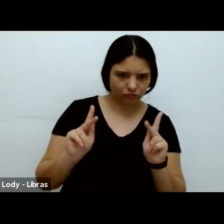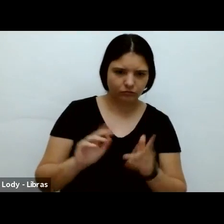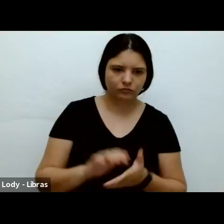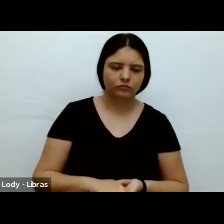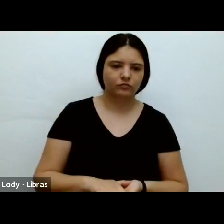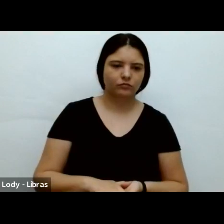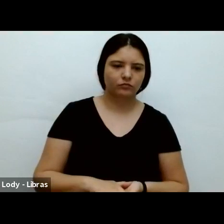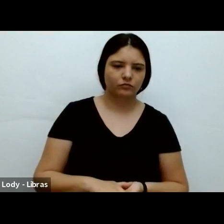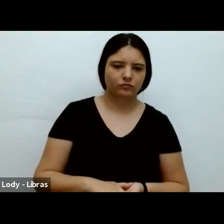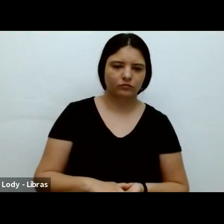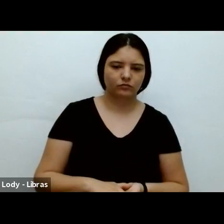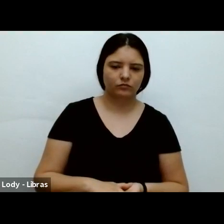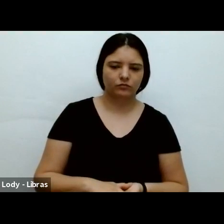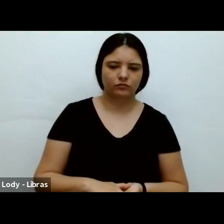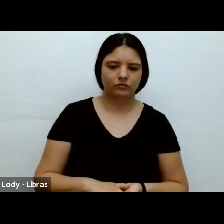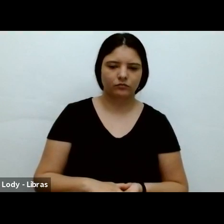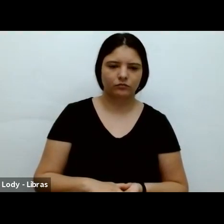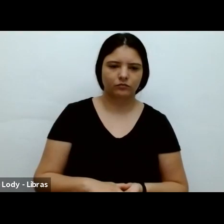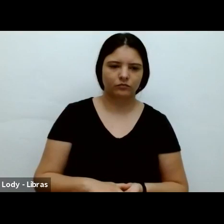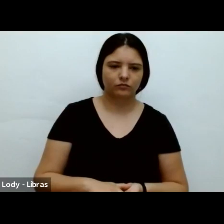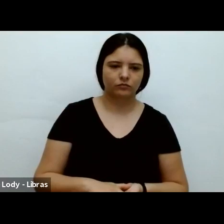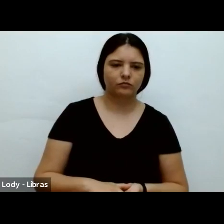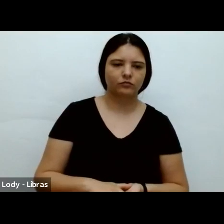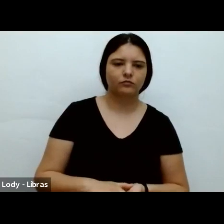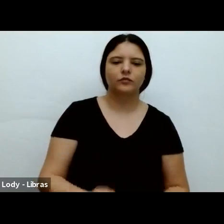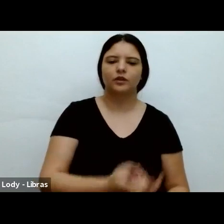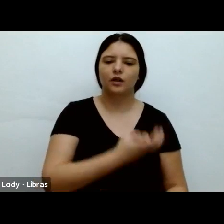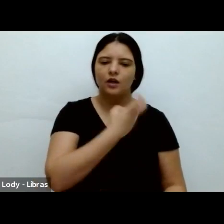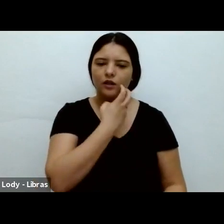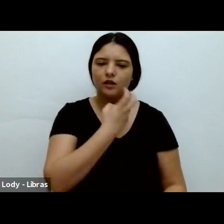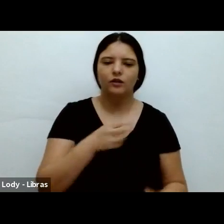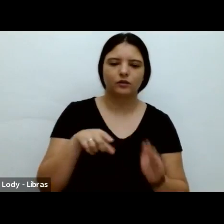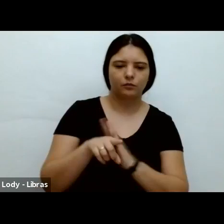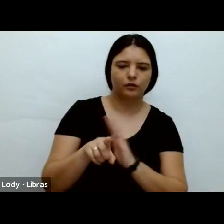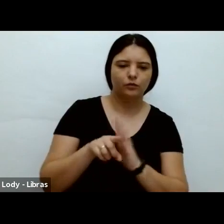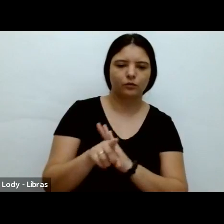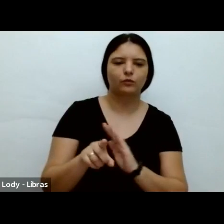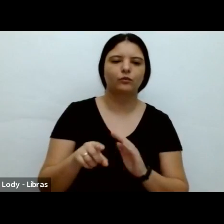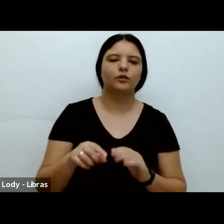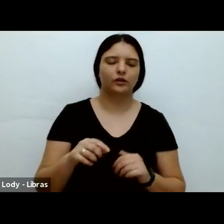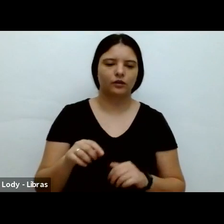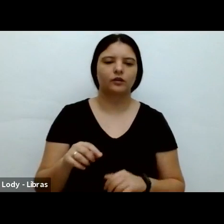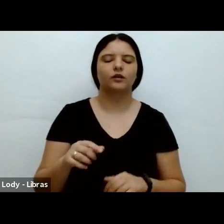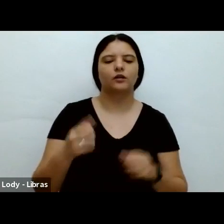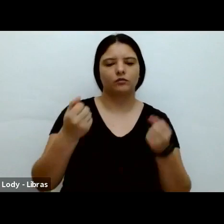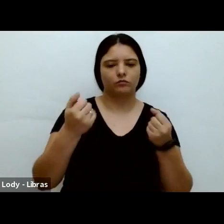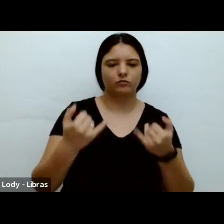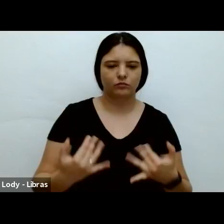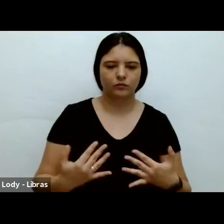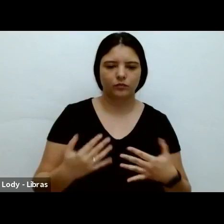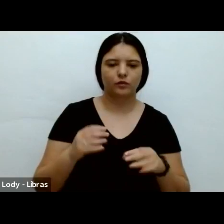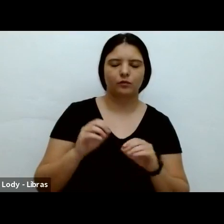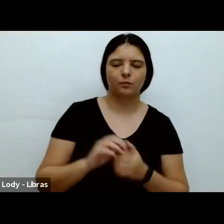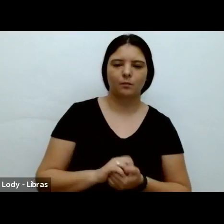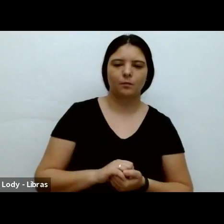Okay. And if I make any mistakes, guys